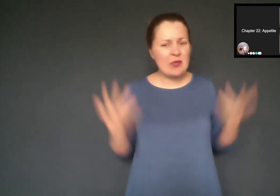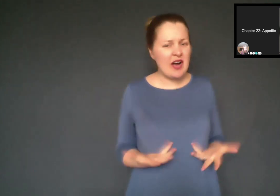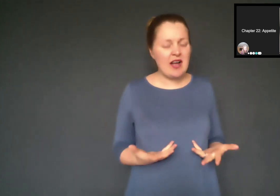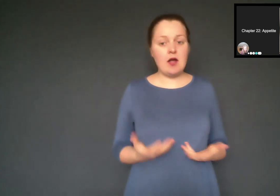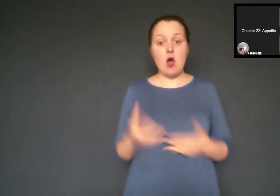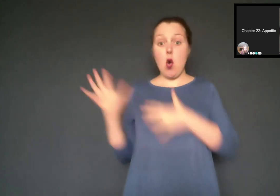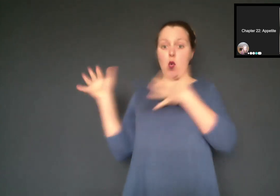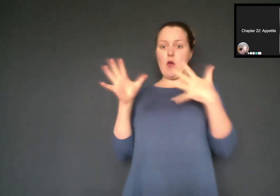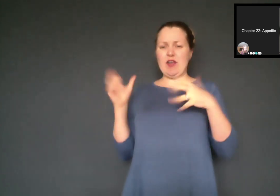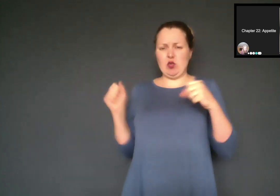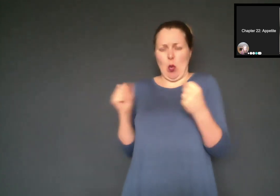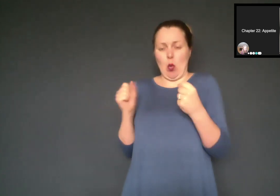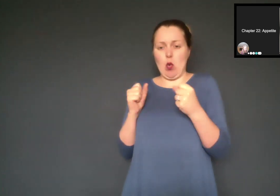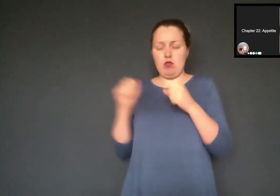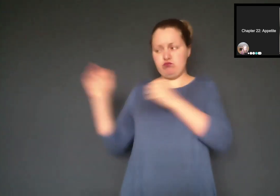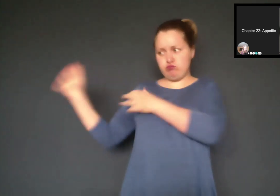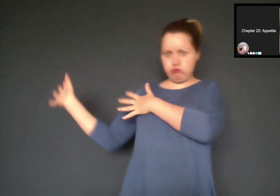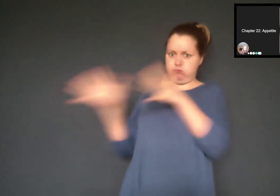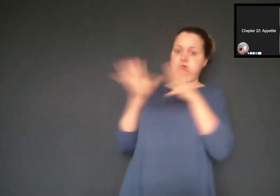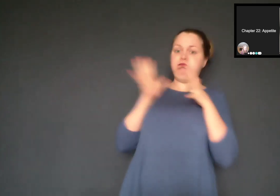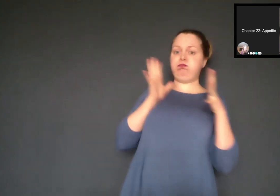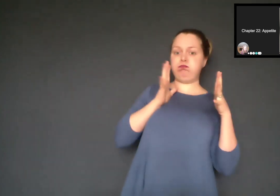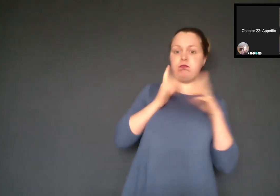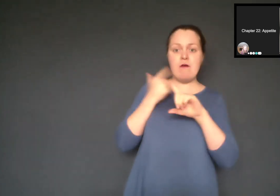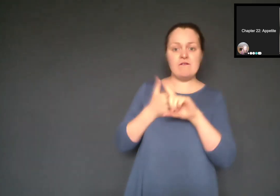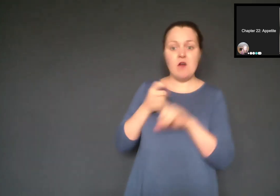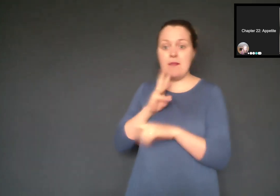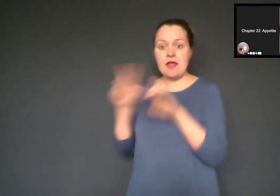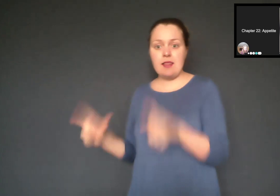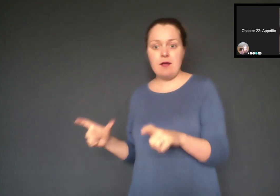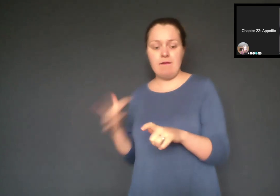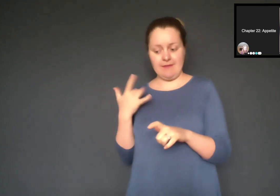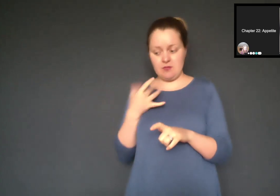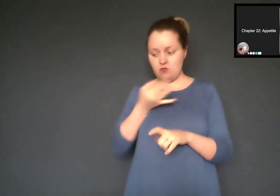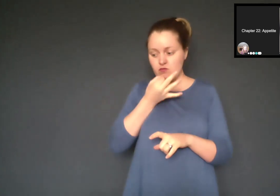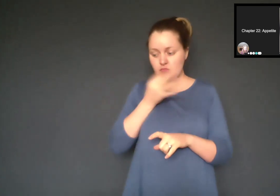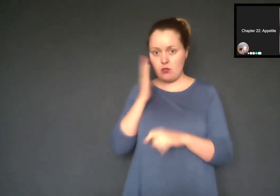a gust of chilly wind came from the direction of the lake autumn could not be far off the